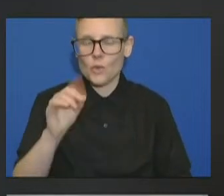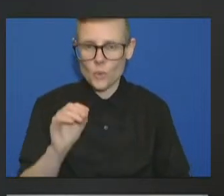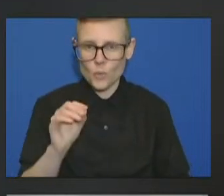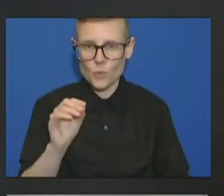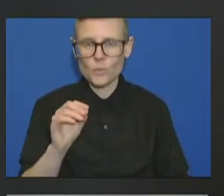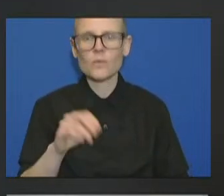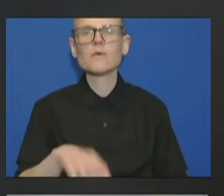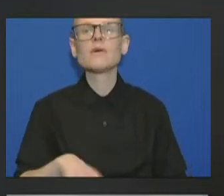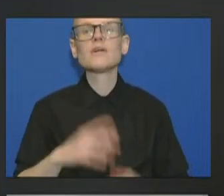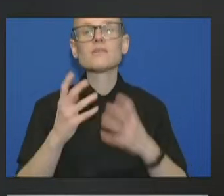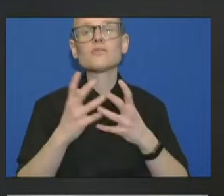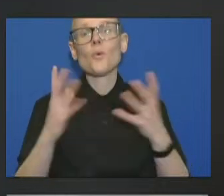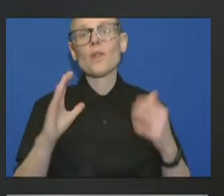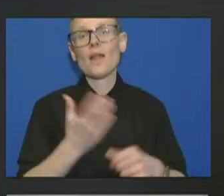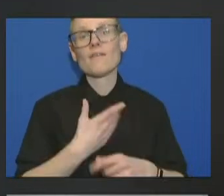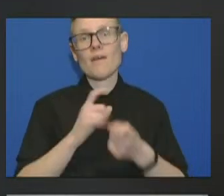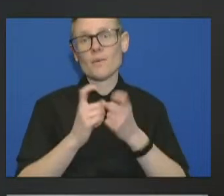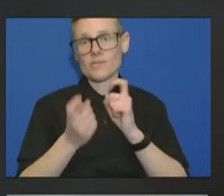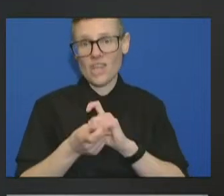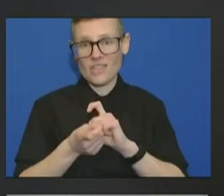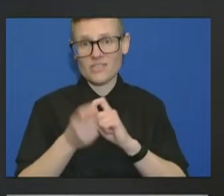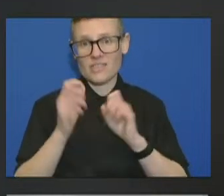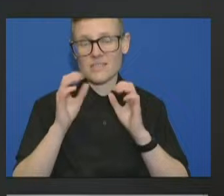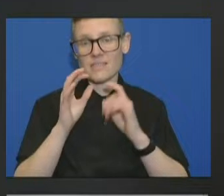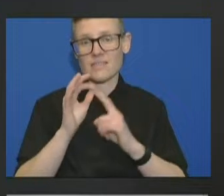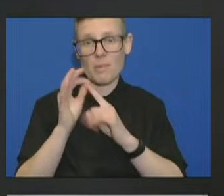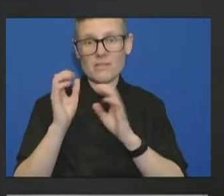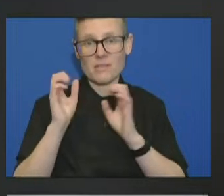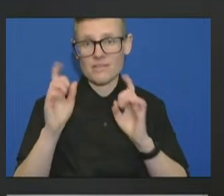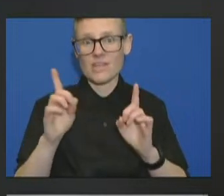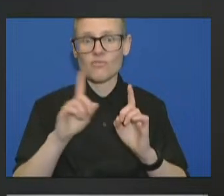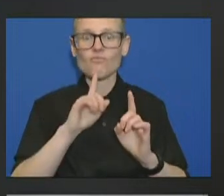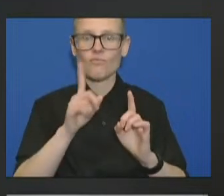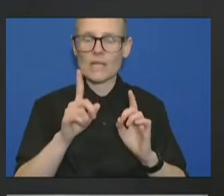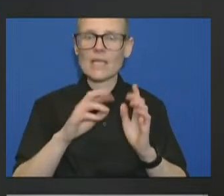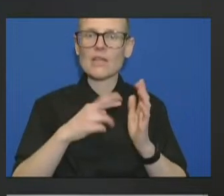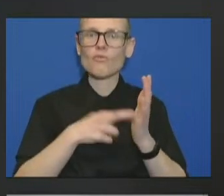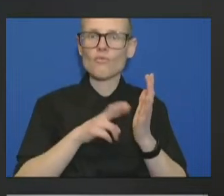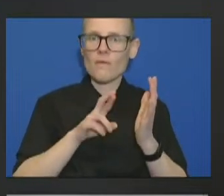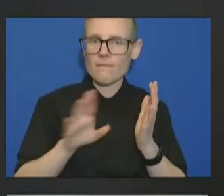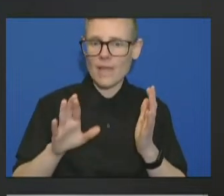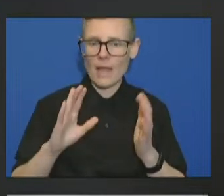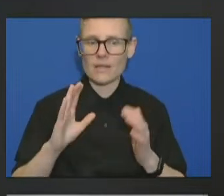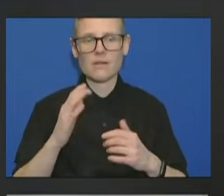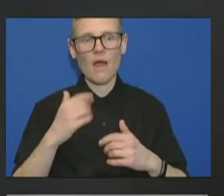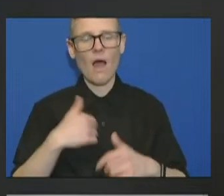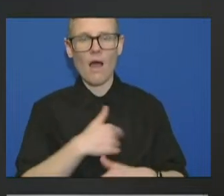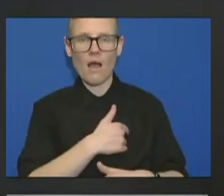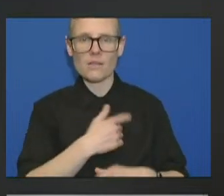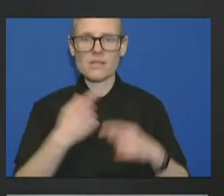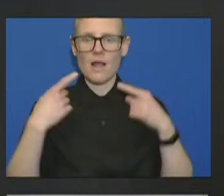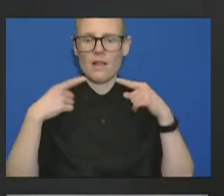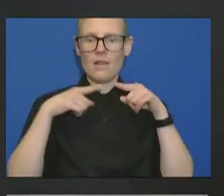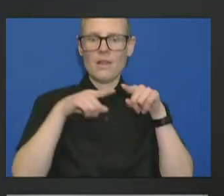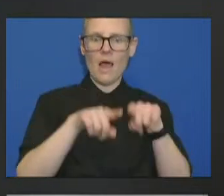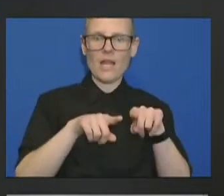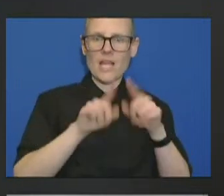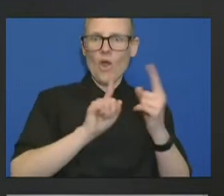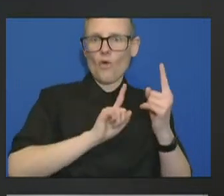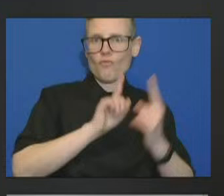we actually say that we staff at. So a lot of our changes in